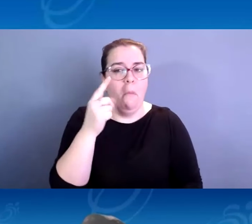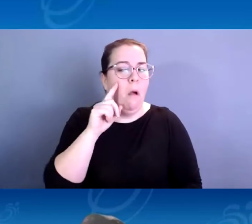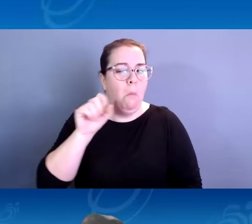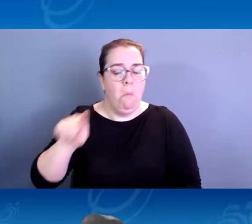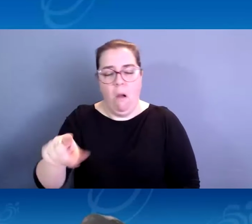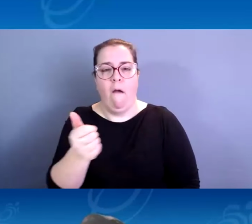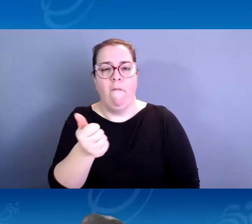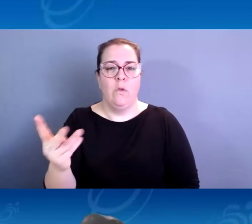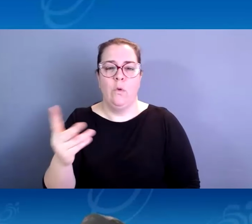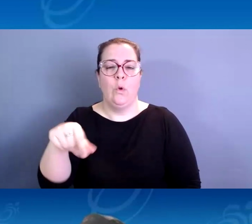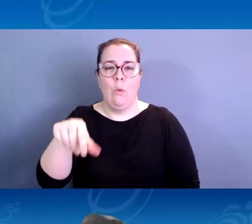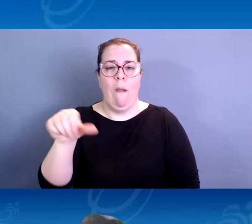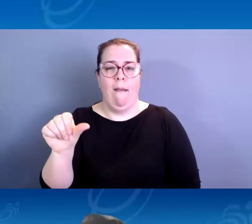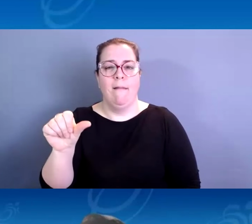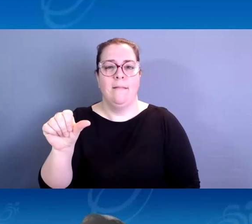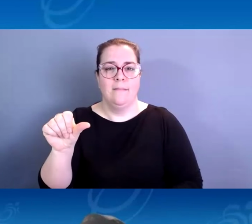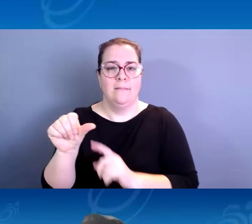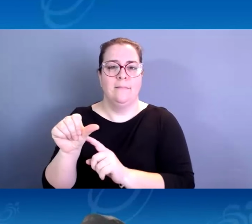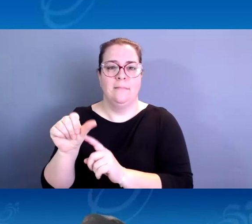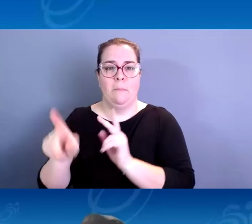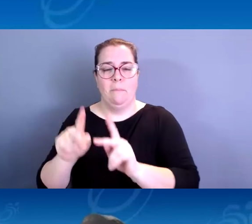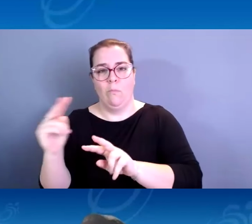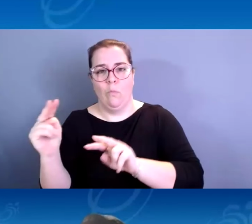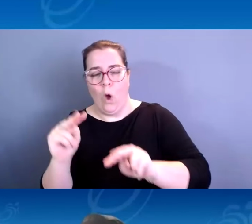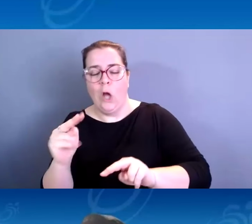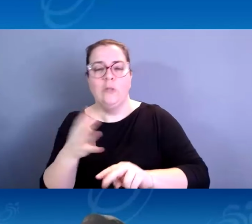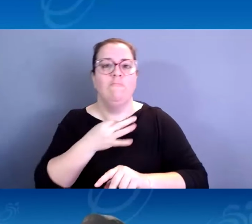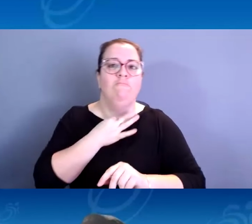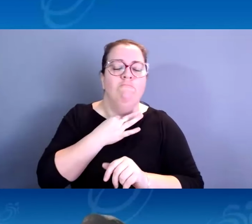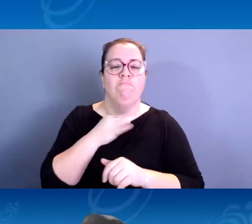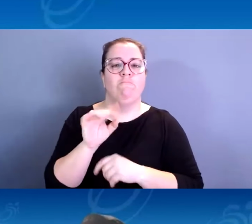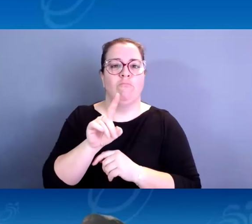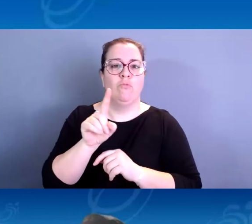from people on the webinar, and I'm going to read those out. And then perhaps,